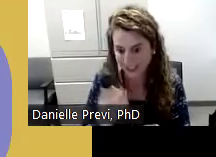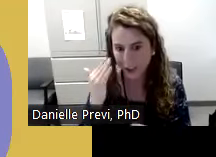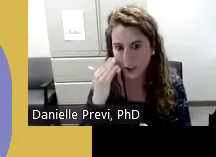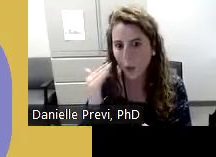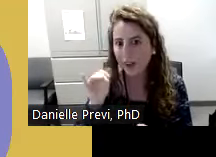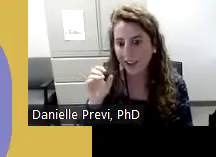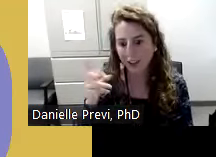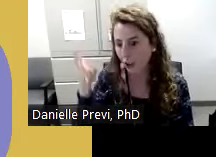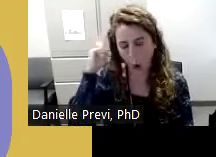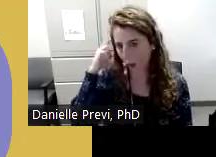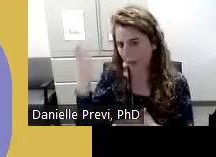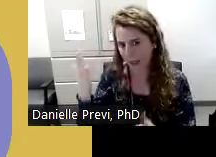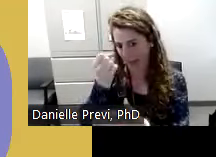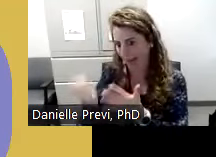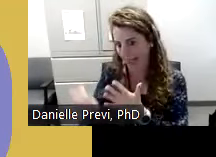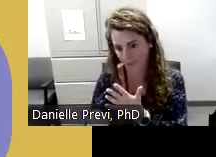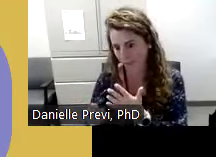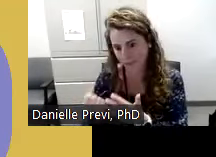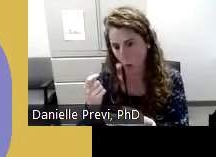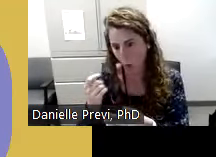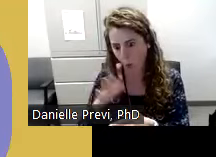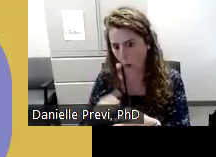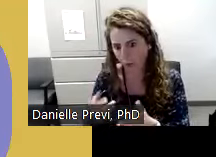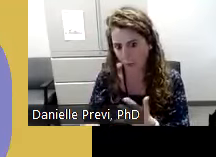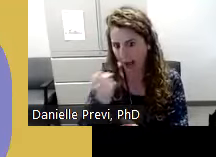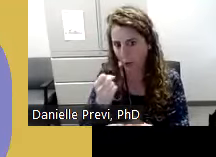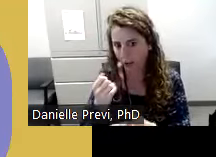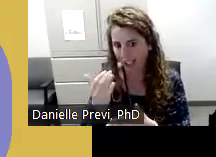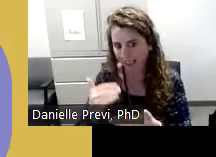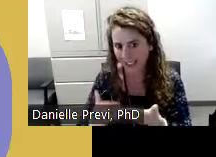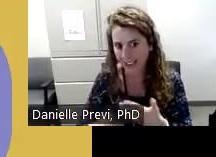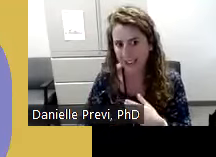if a baby stays in the NICU for over 100 days, you know, the CI might not